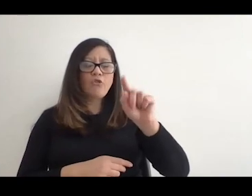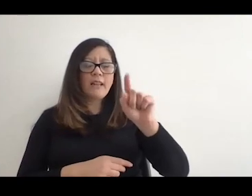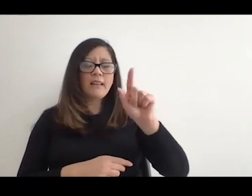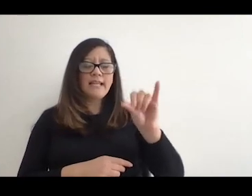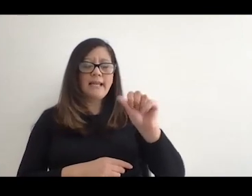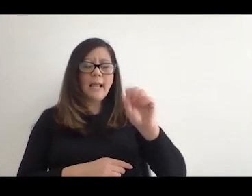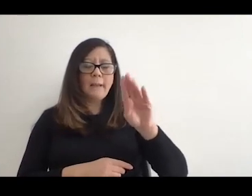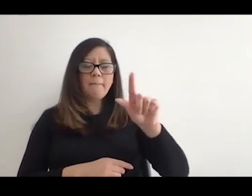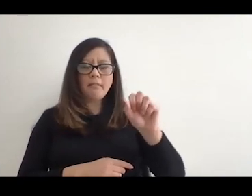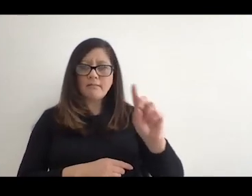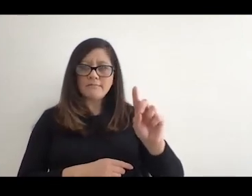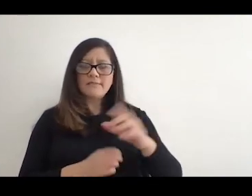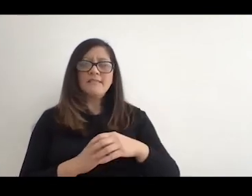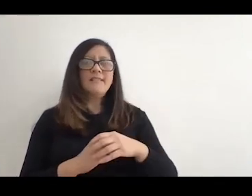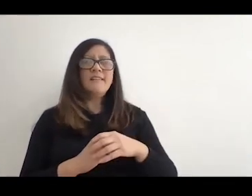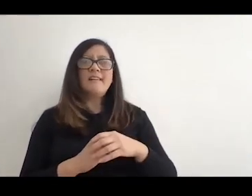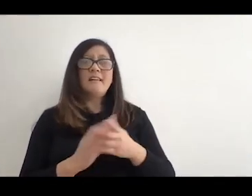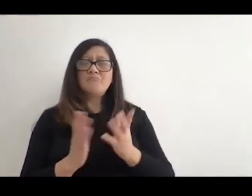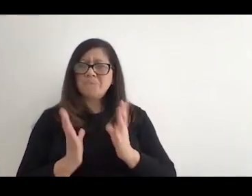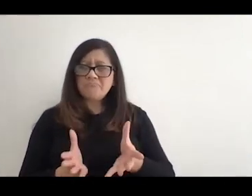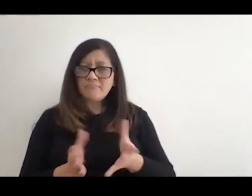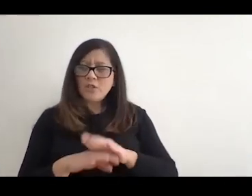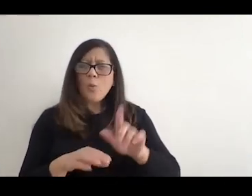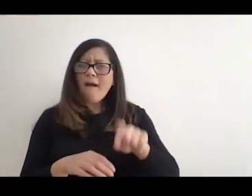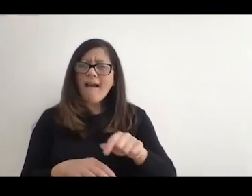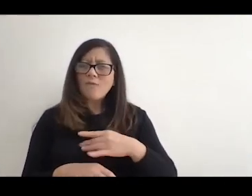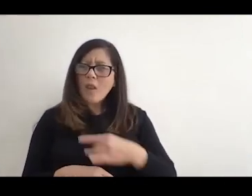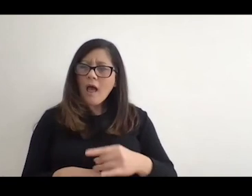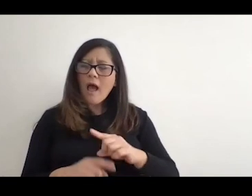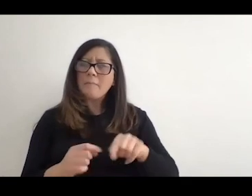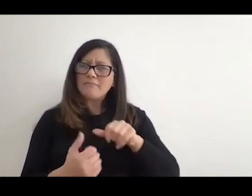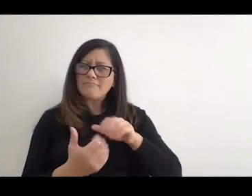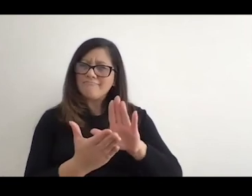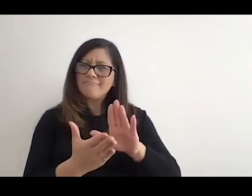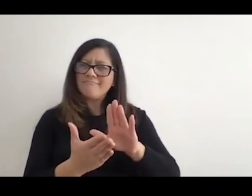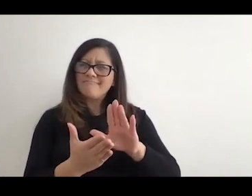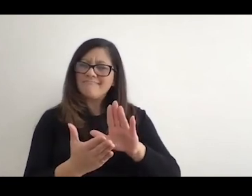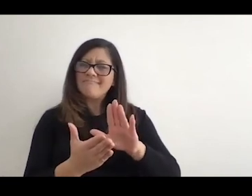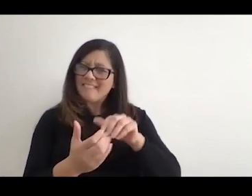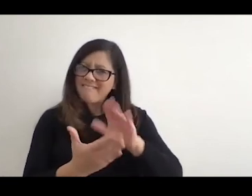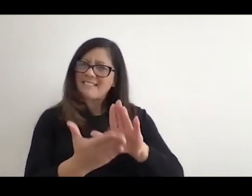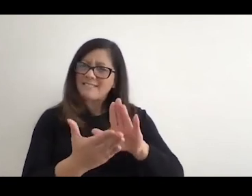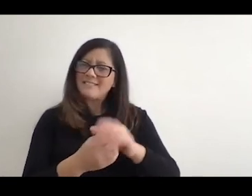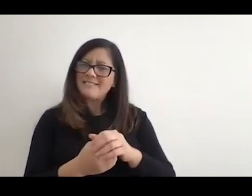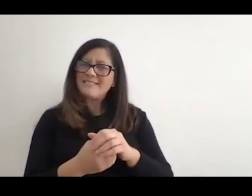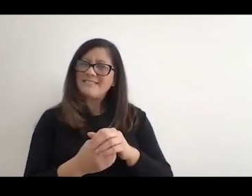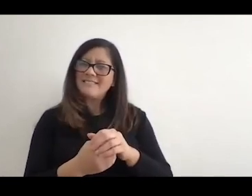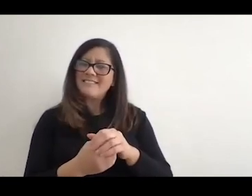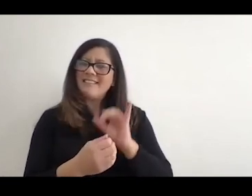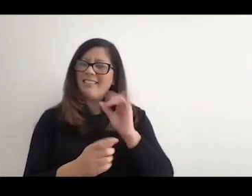is at the crux of why I can show you. A book, although be it kind of